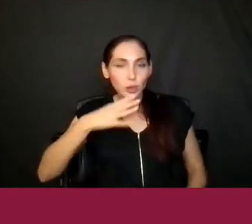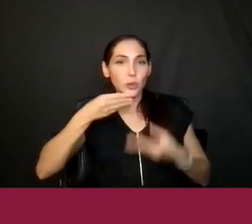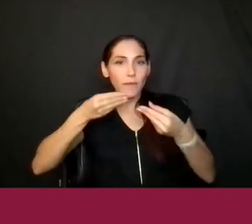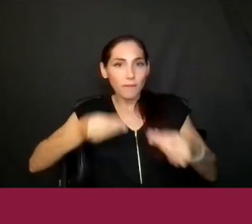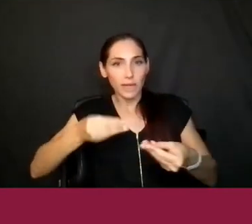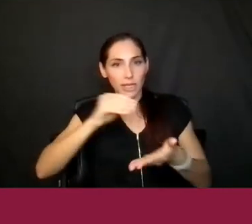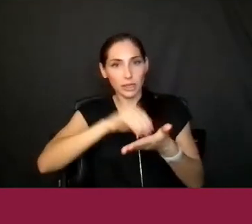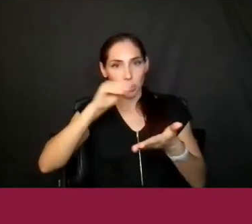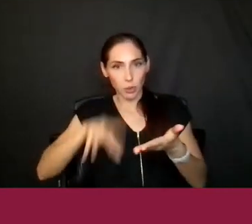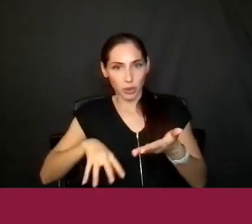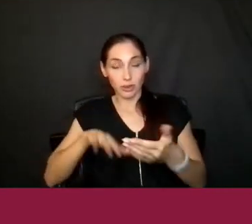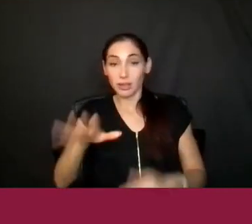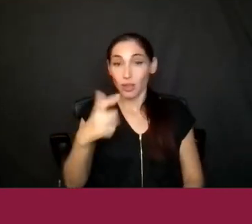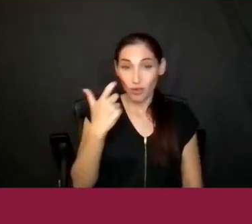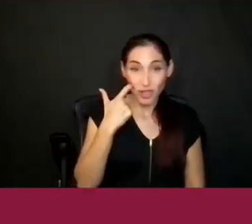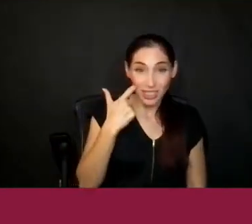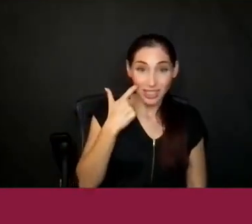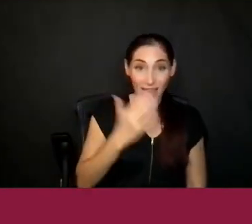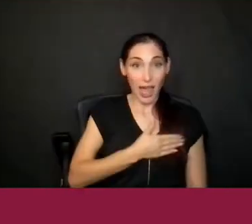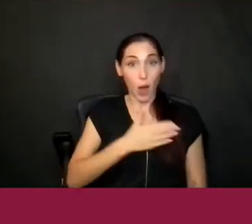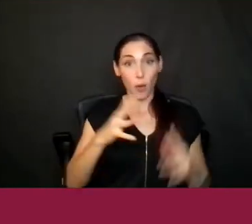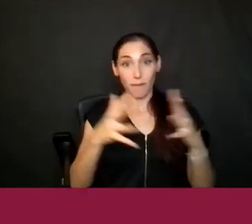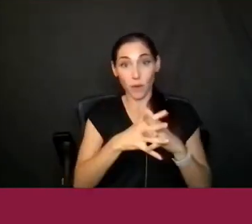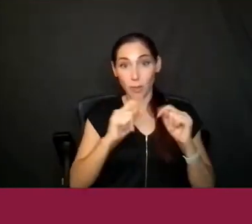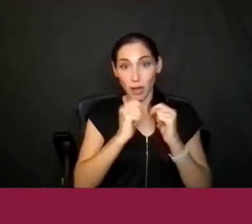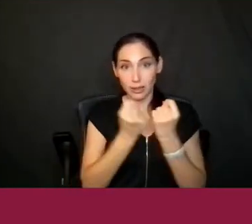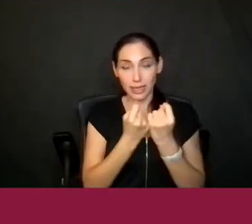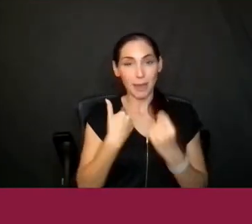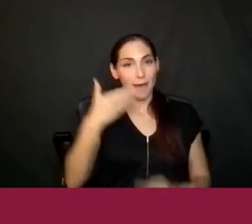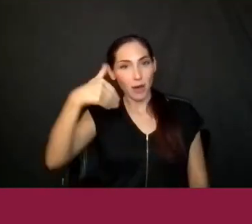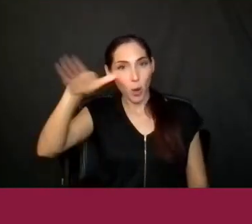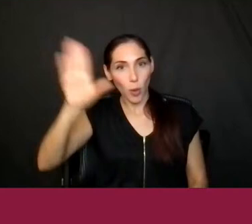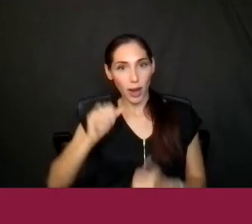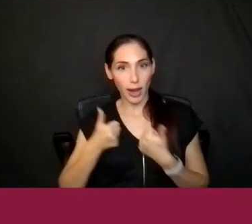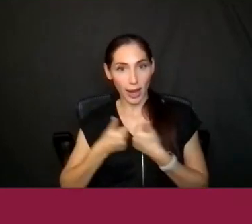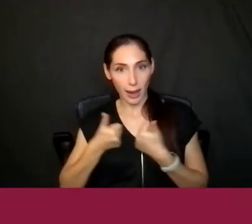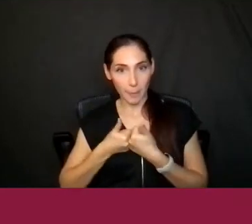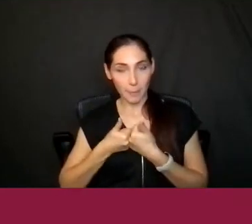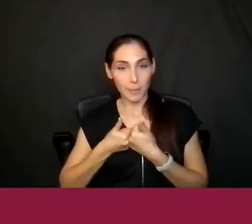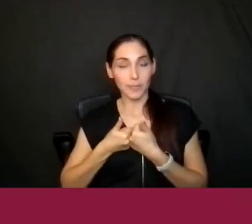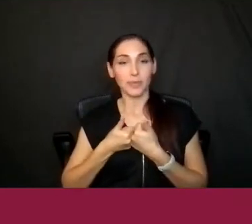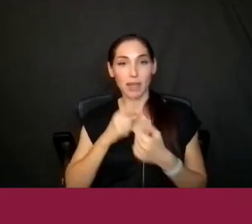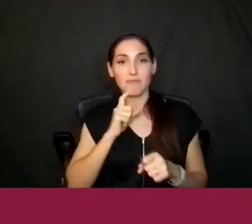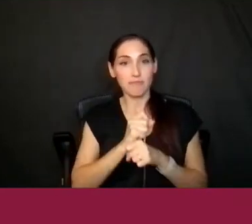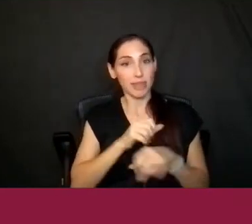Recently, our football team had an away game where they left AVC at 8 o'clock in the morning